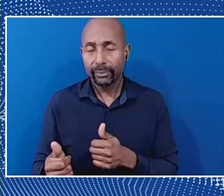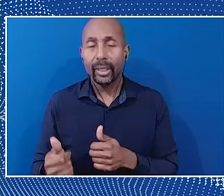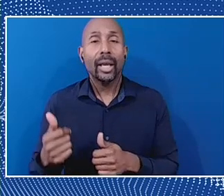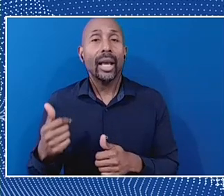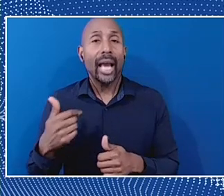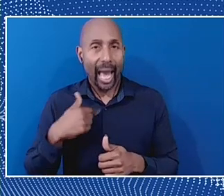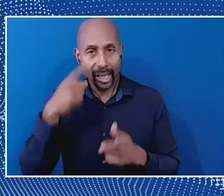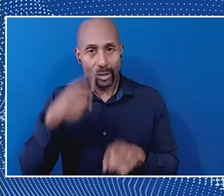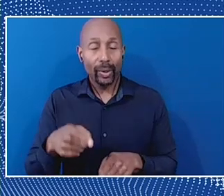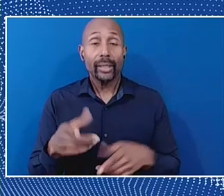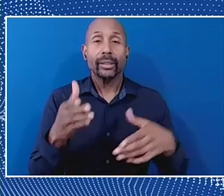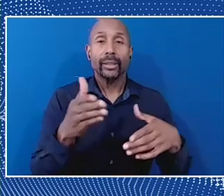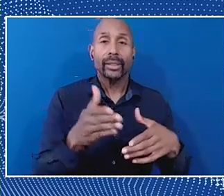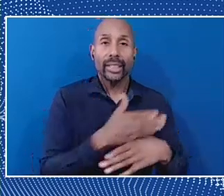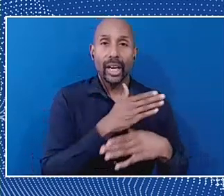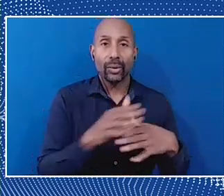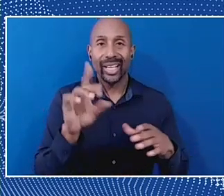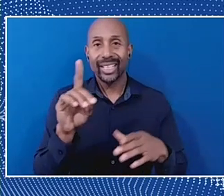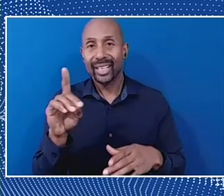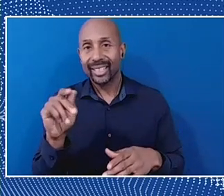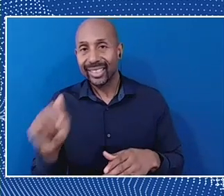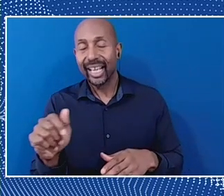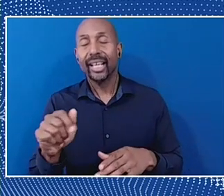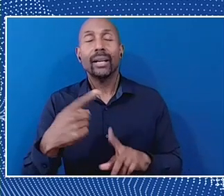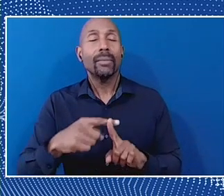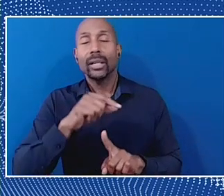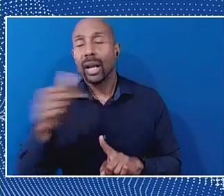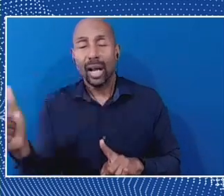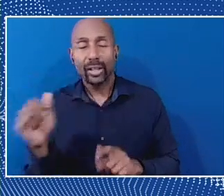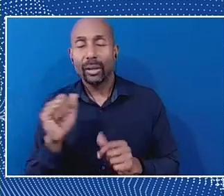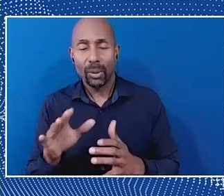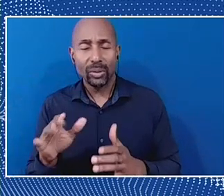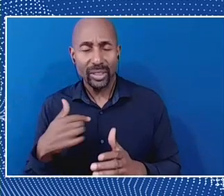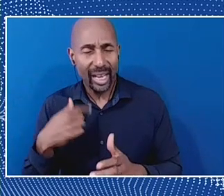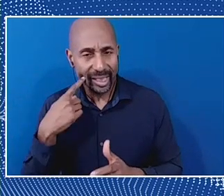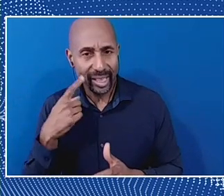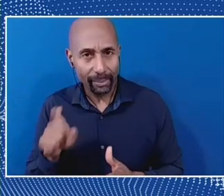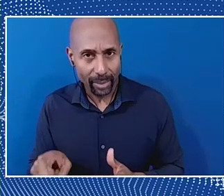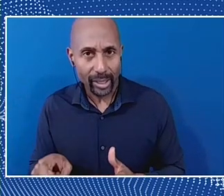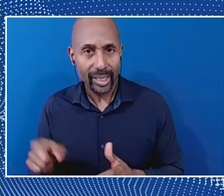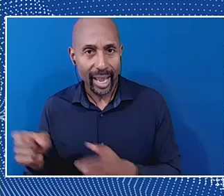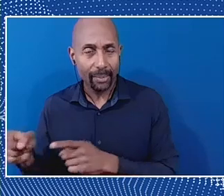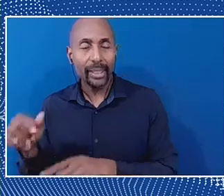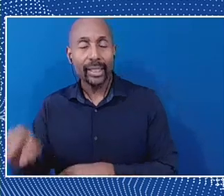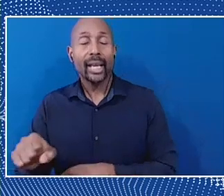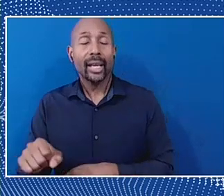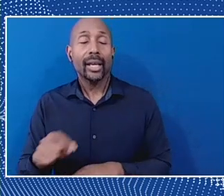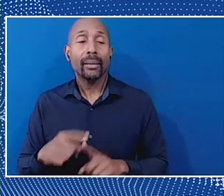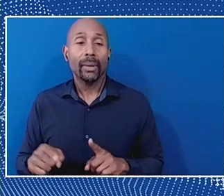I do think the point she made that I did not make as articulately is absolutely- i t's not just information that the